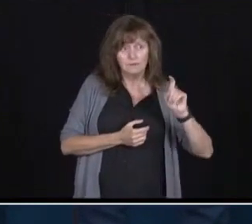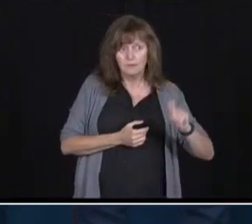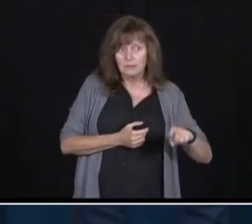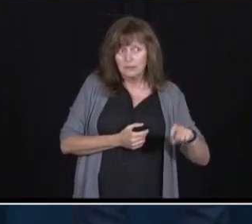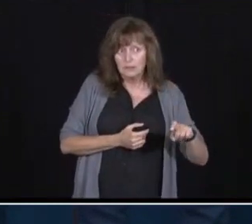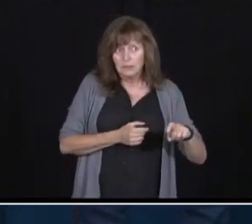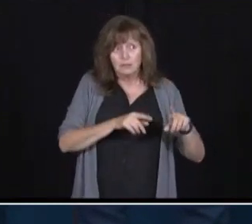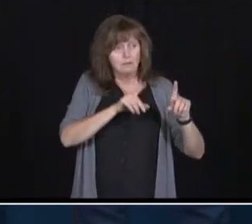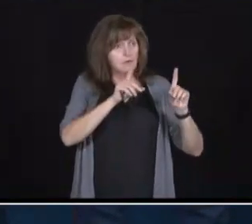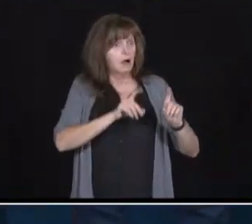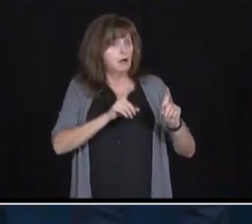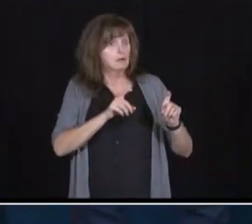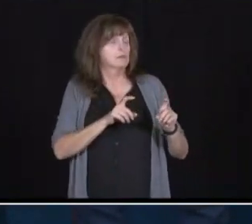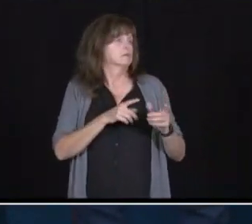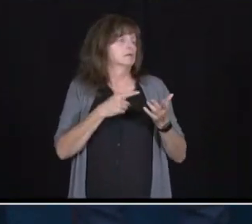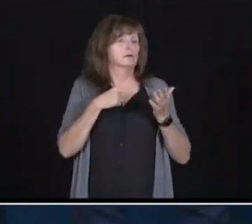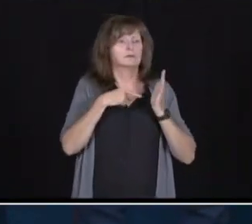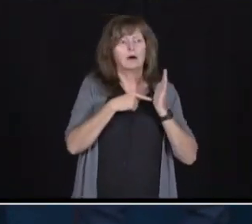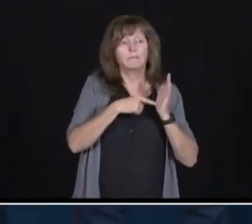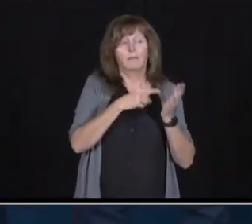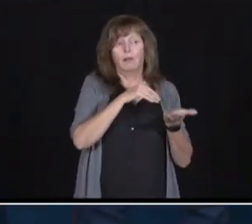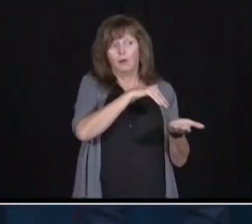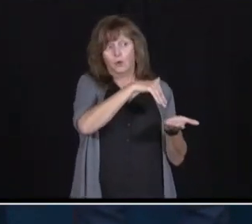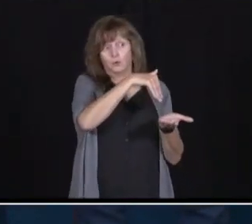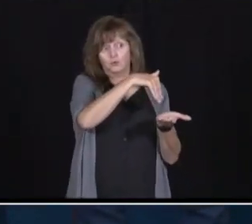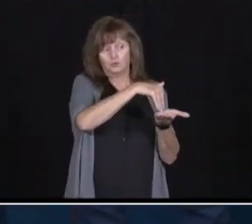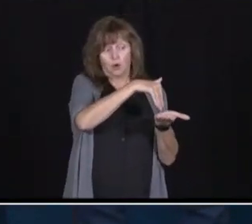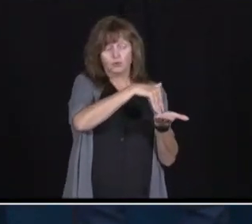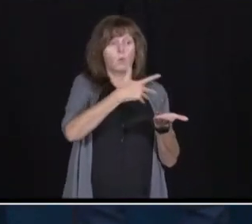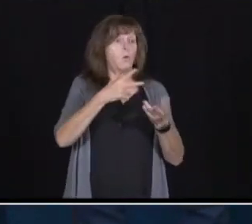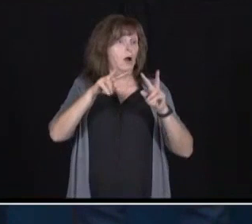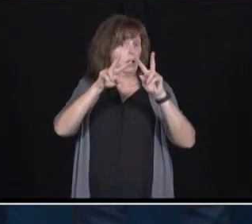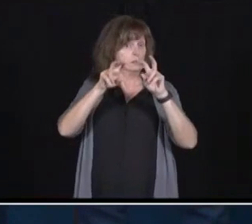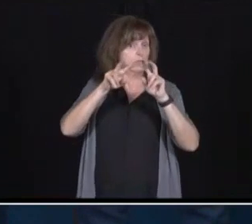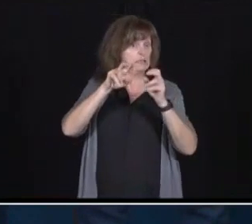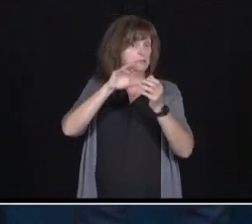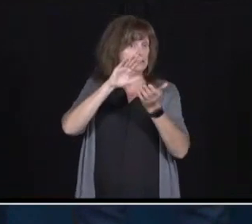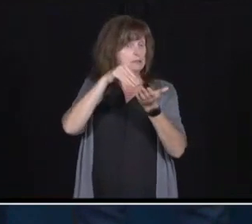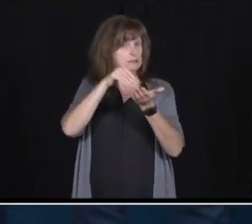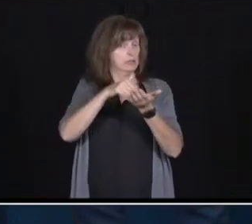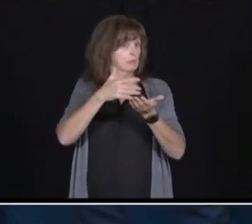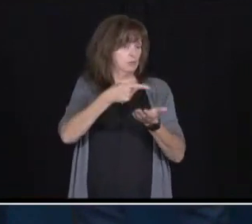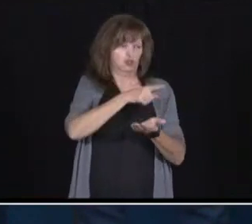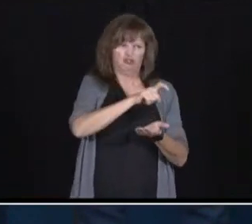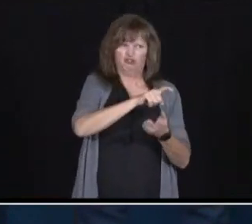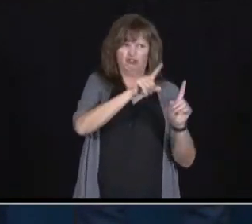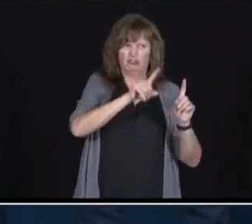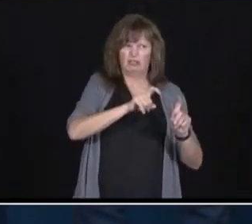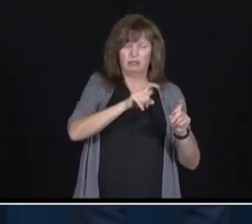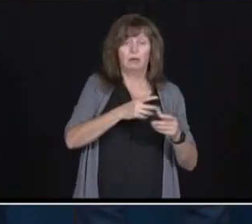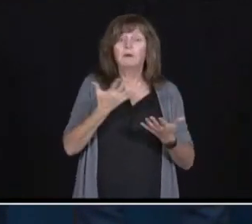other things that would be appropriate for a parent to do at that time. If they need to get tested from the doctor